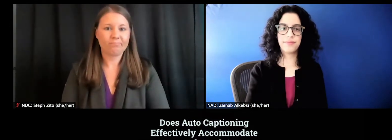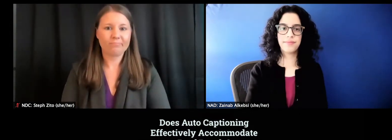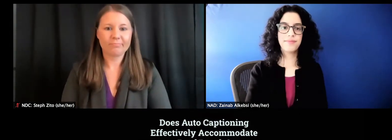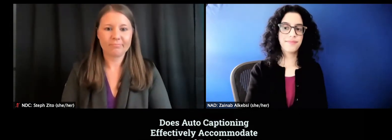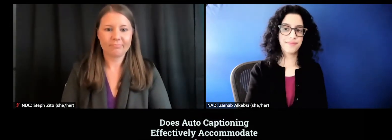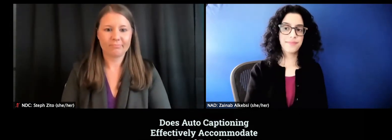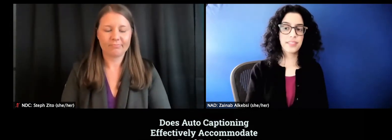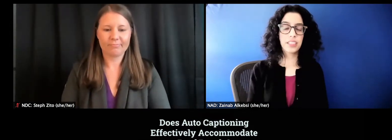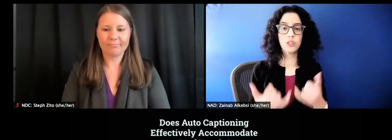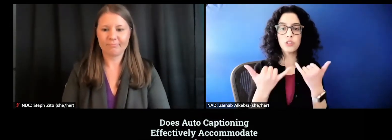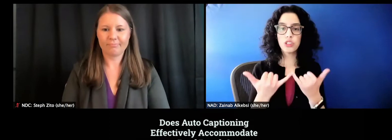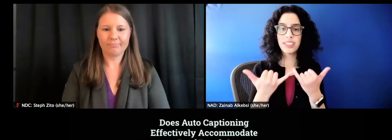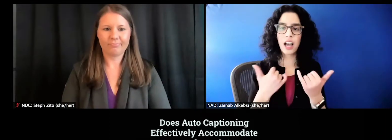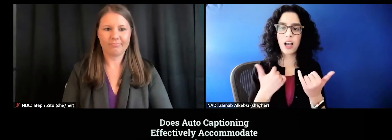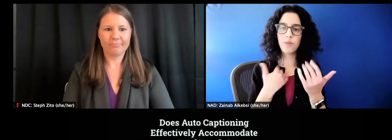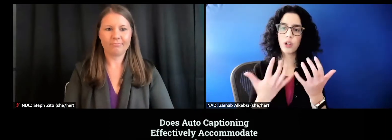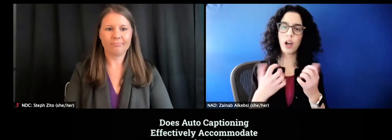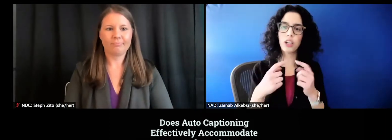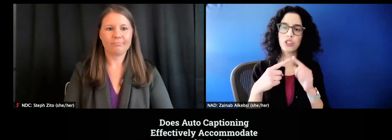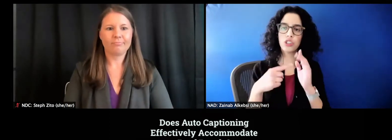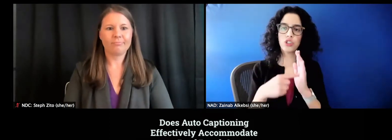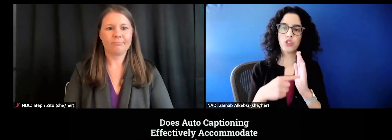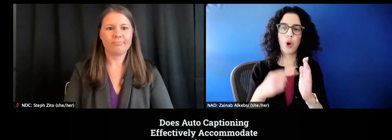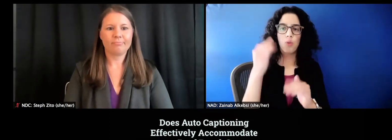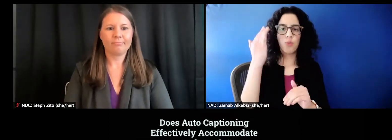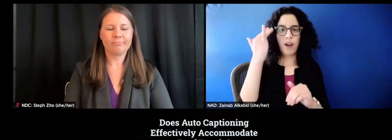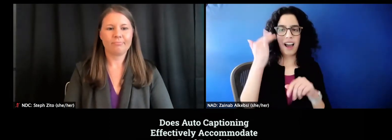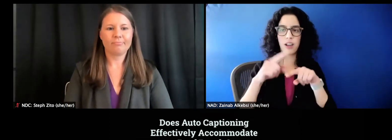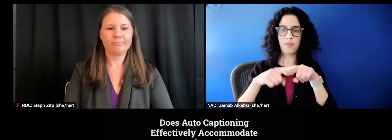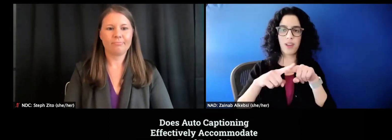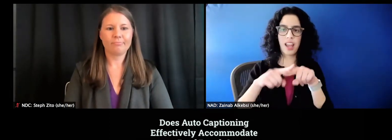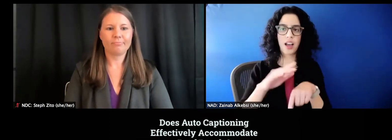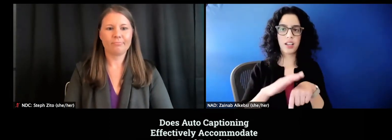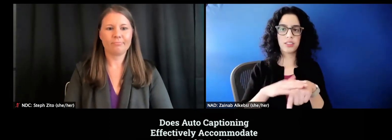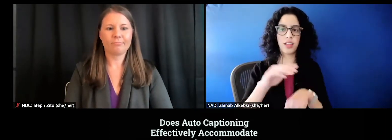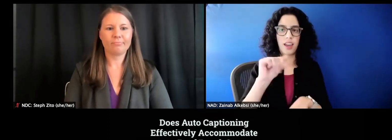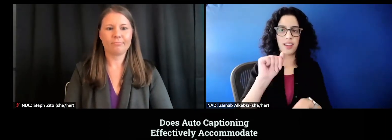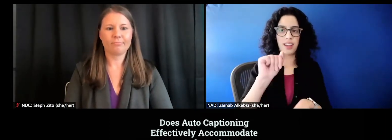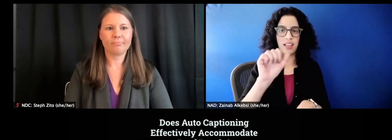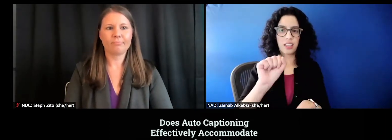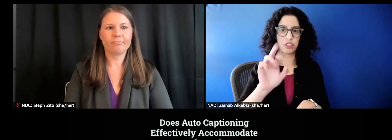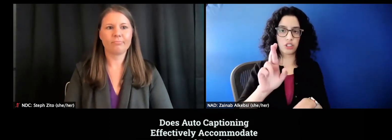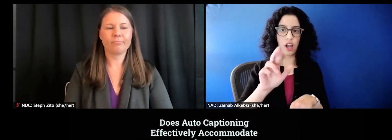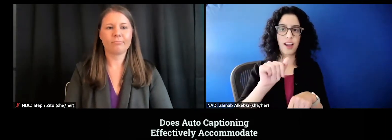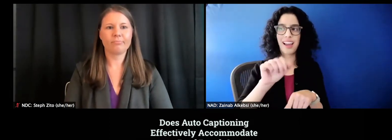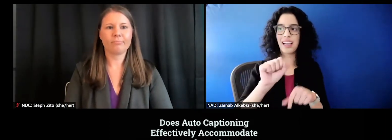Today we want to show you why reliance on ASR